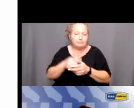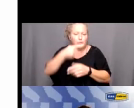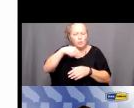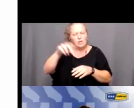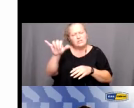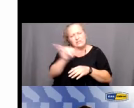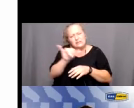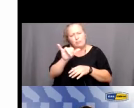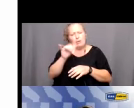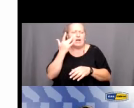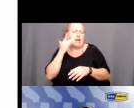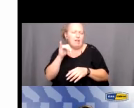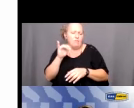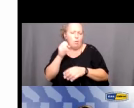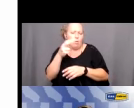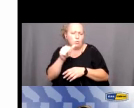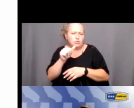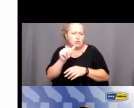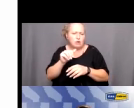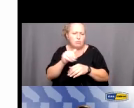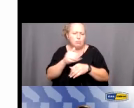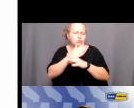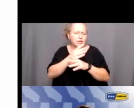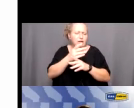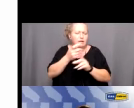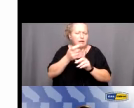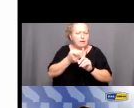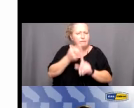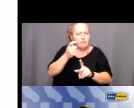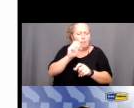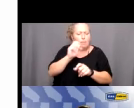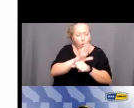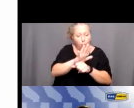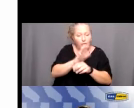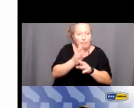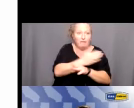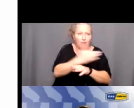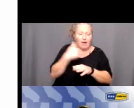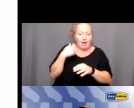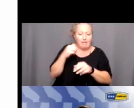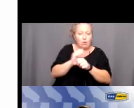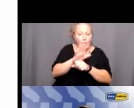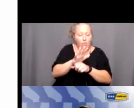how Cal OSHA protects workers from COVID before we had the COVID-19 prevention emergency regulations.